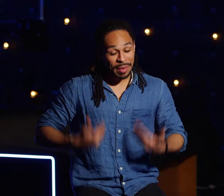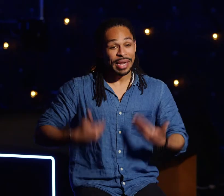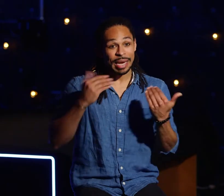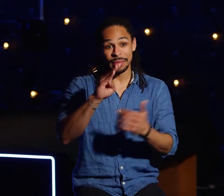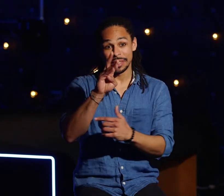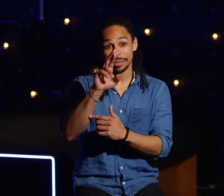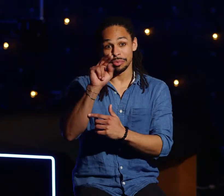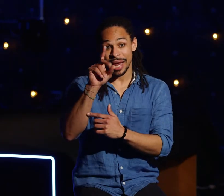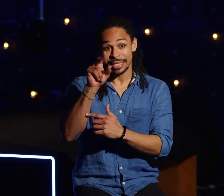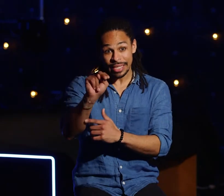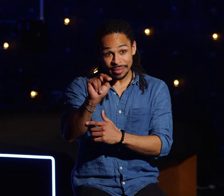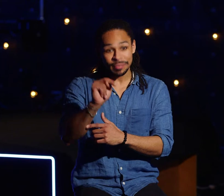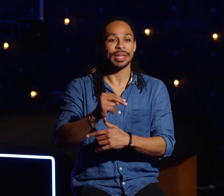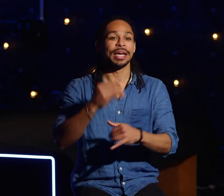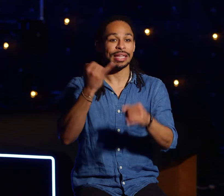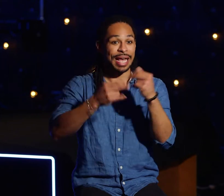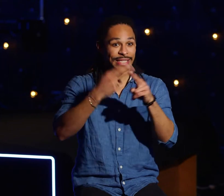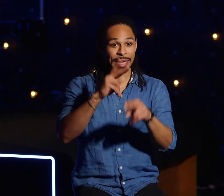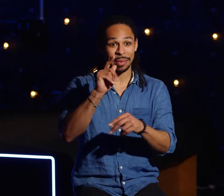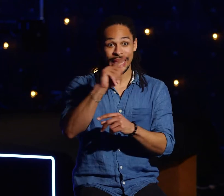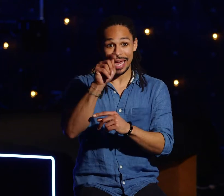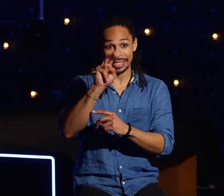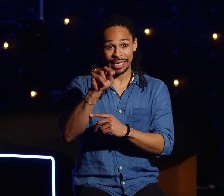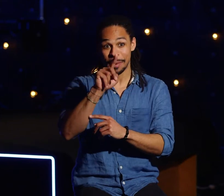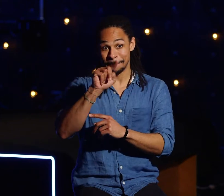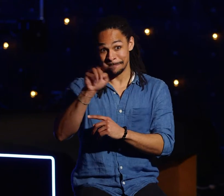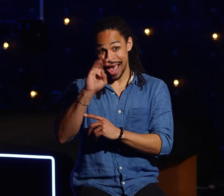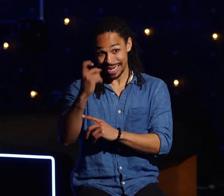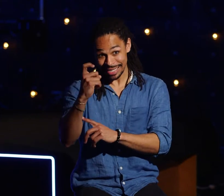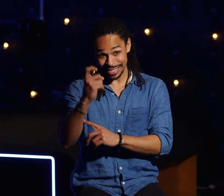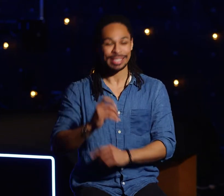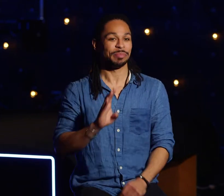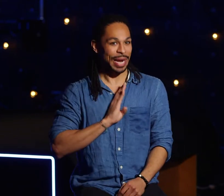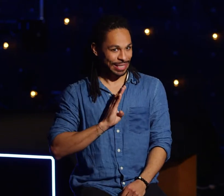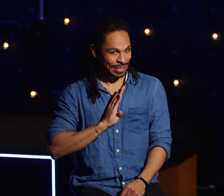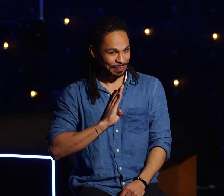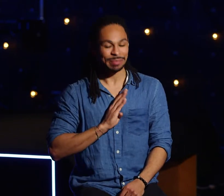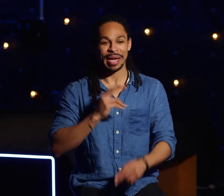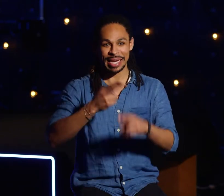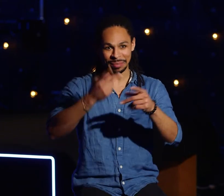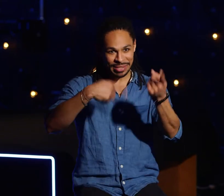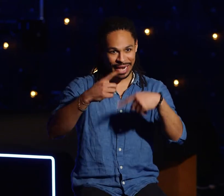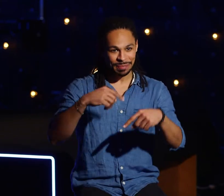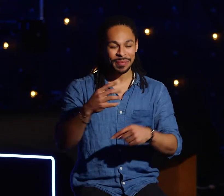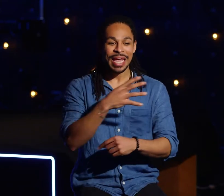My name is Brandon. Last name Kazen-Maddox. Brandon is my name sign.